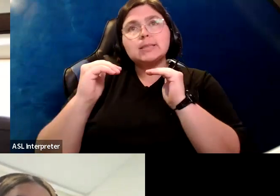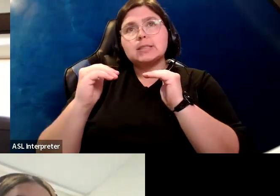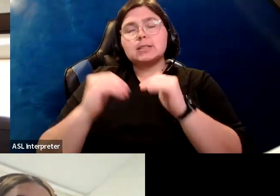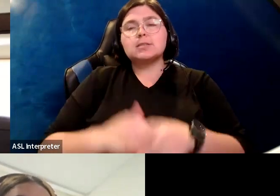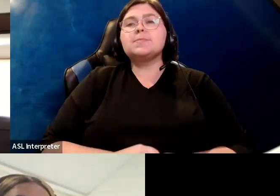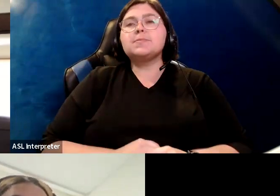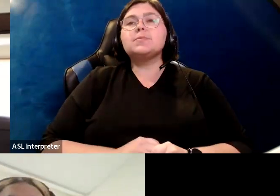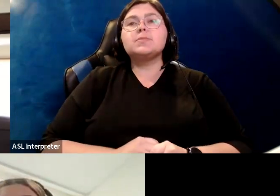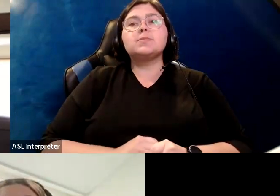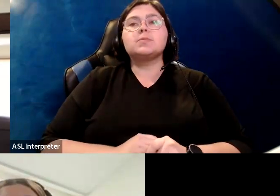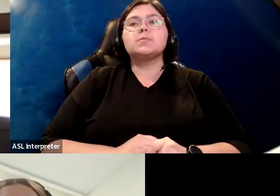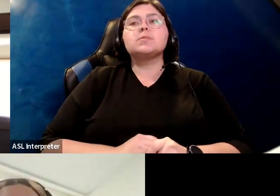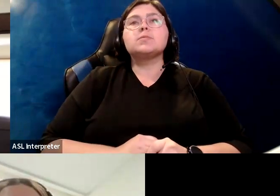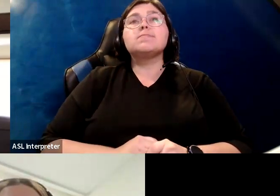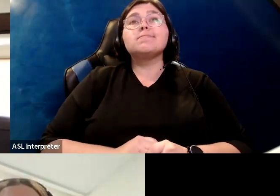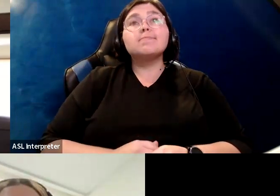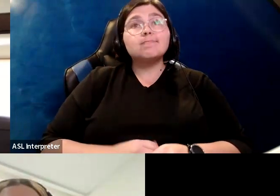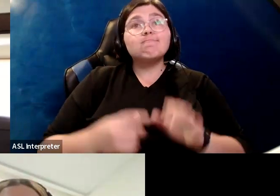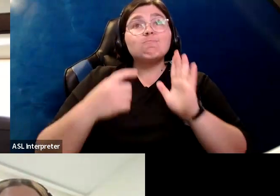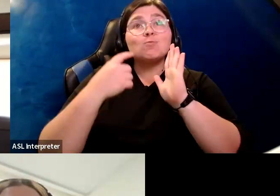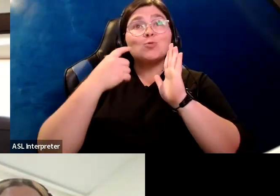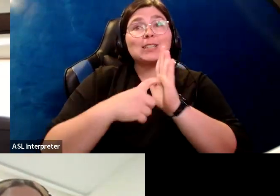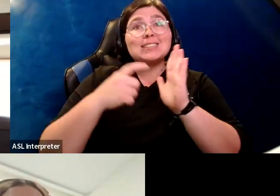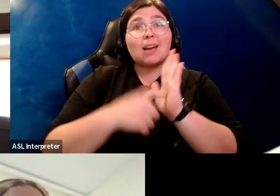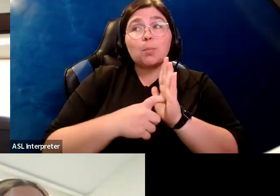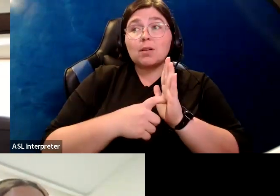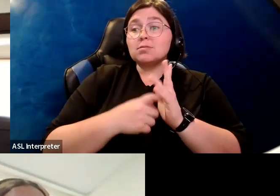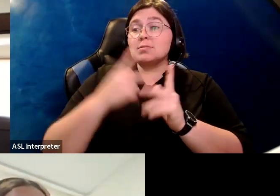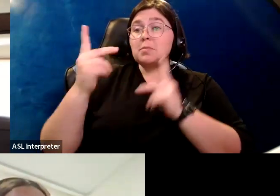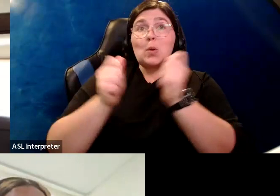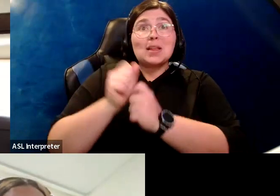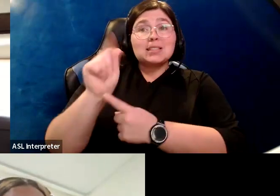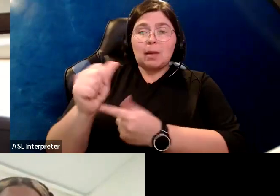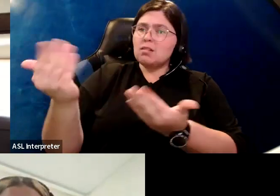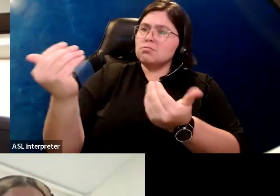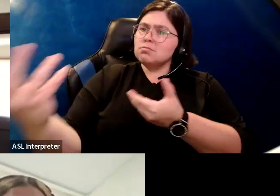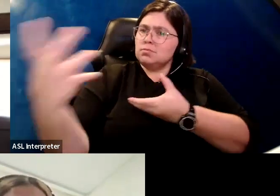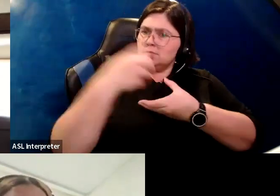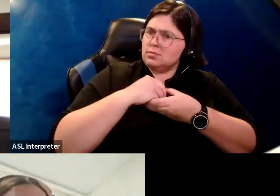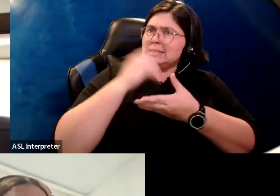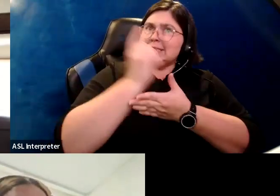This means involving people with disabilities in the design and development phases.